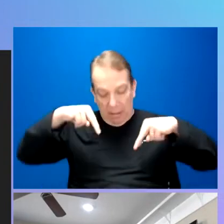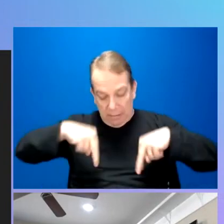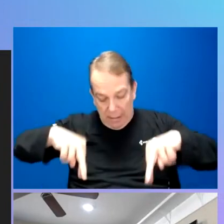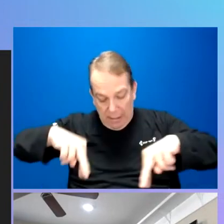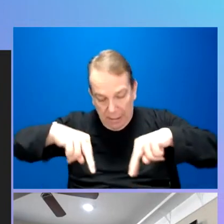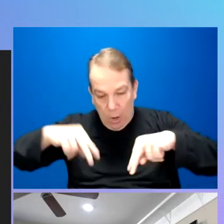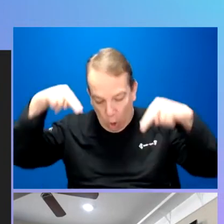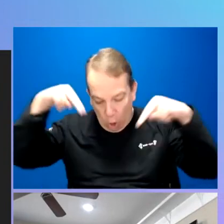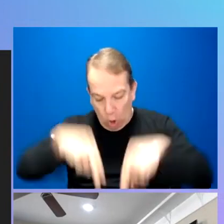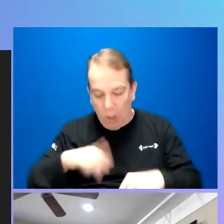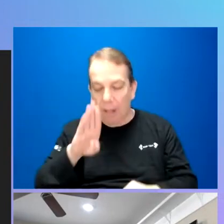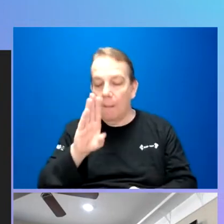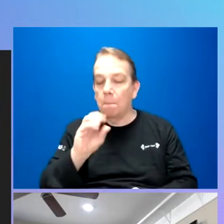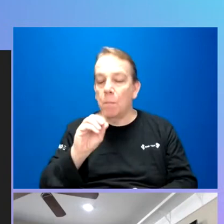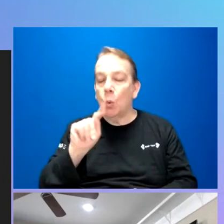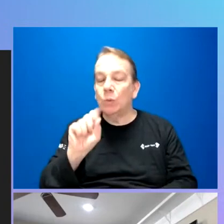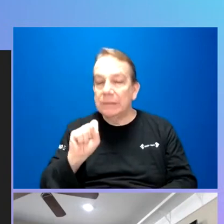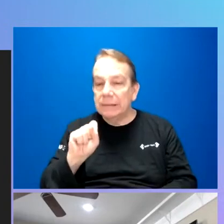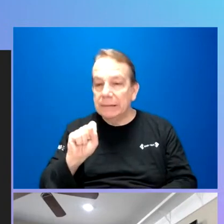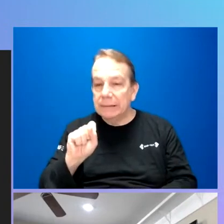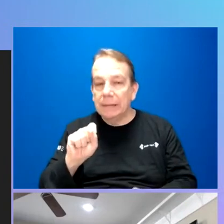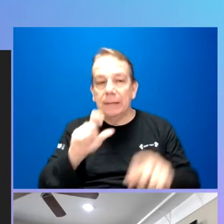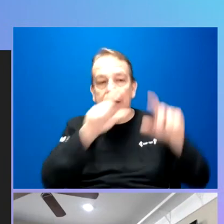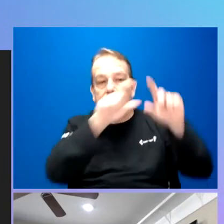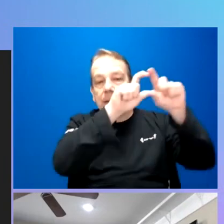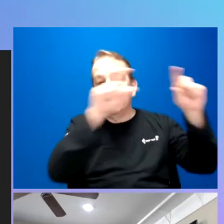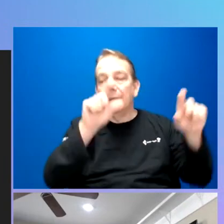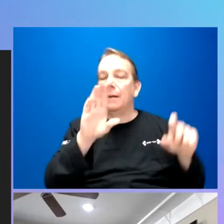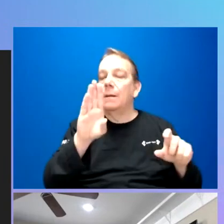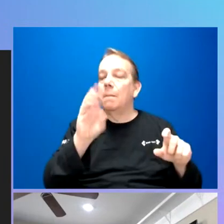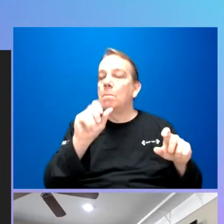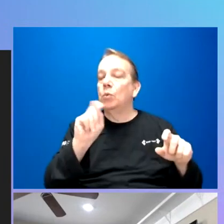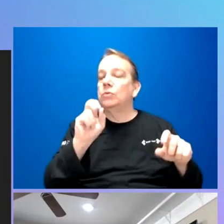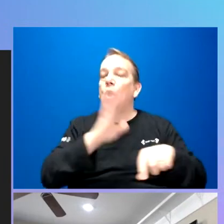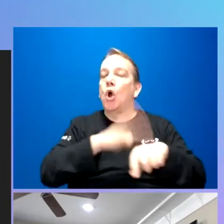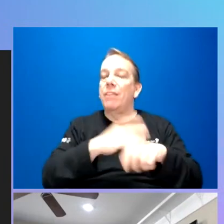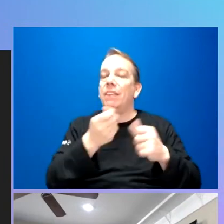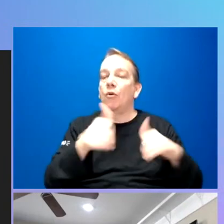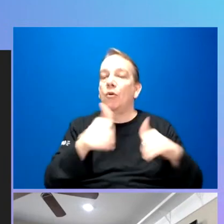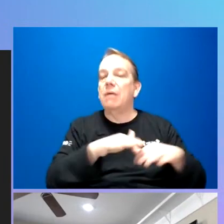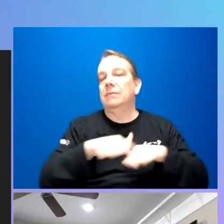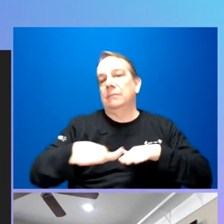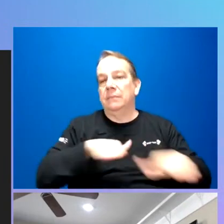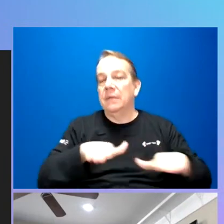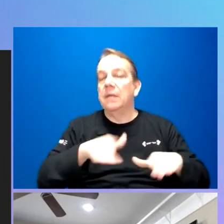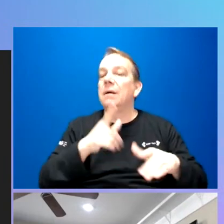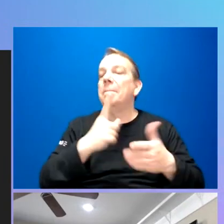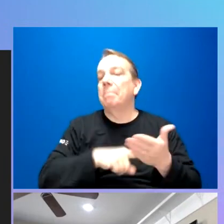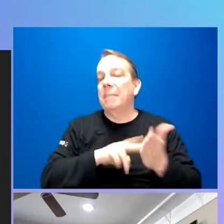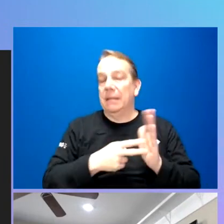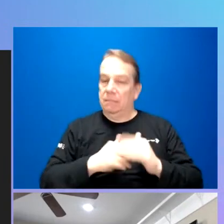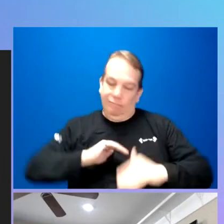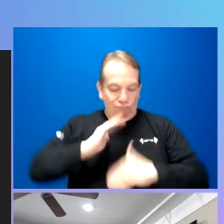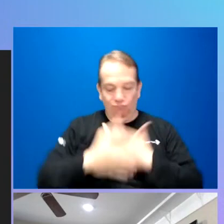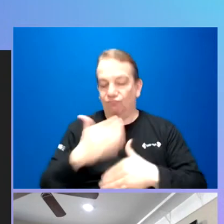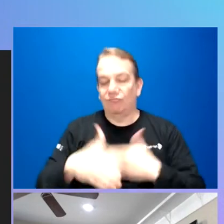their boots. This we're going to be talking about boots on the ground networking. Uh, how to leverage all those people and